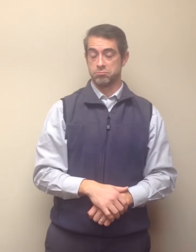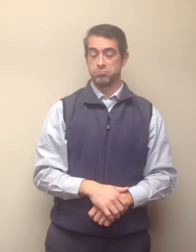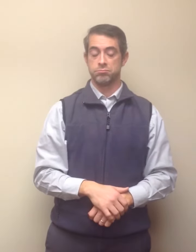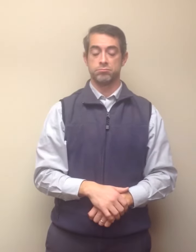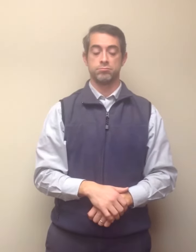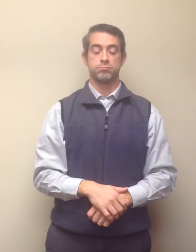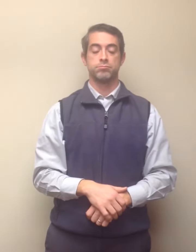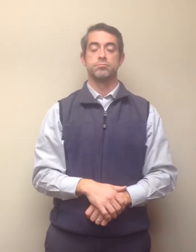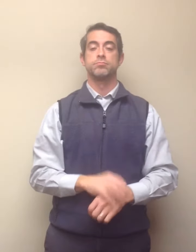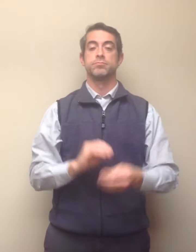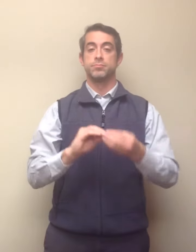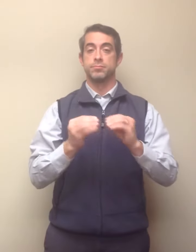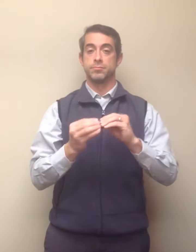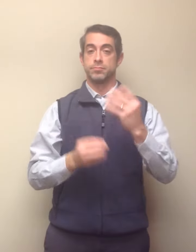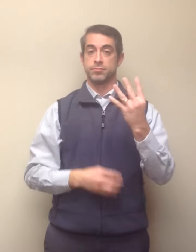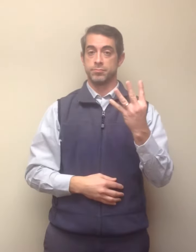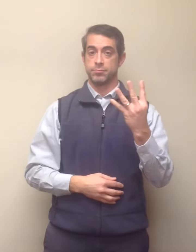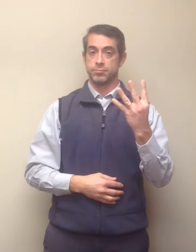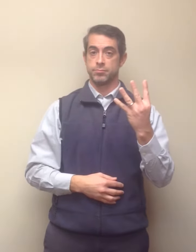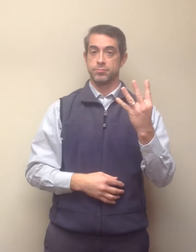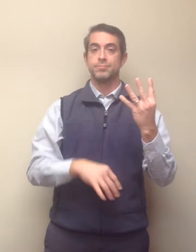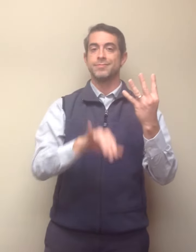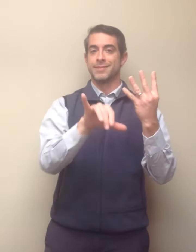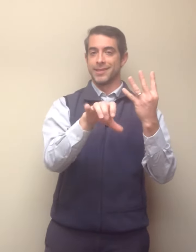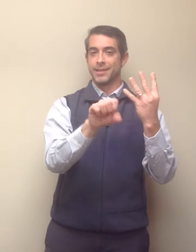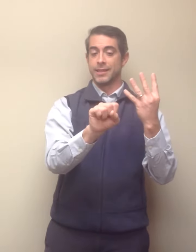Question number four is a "Yes" or "No."